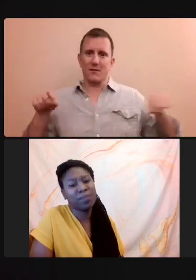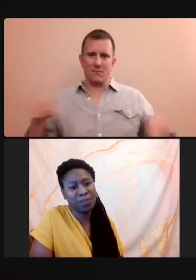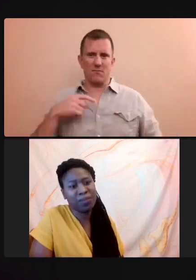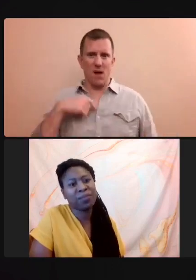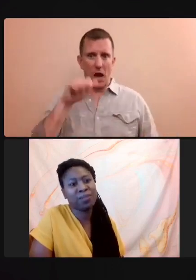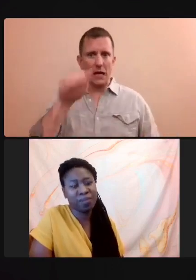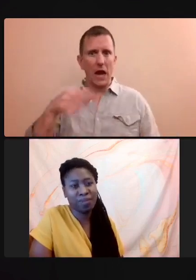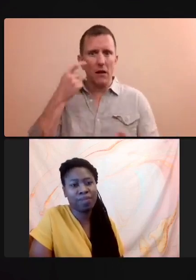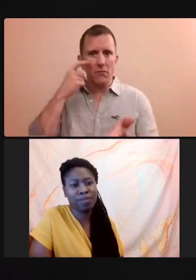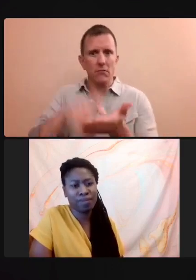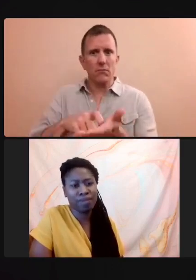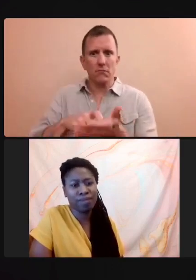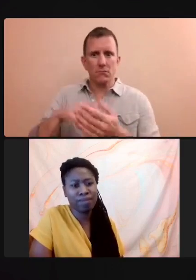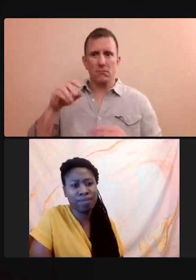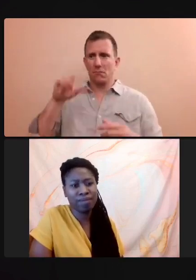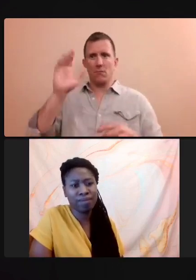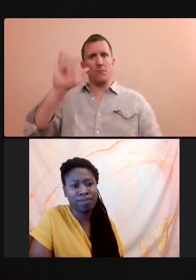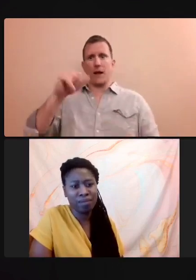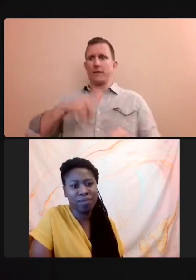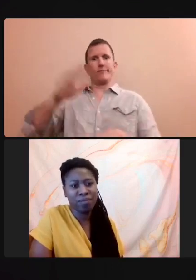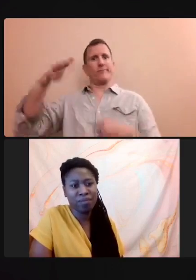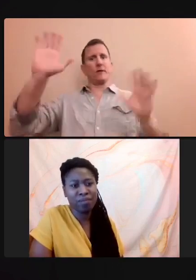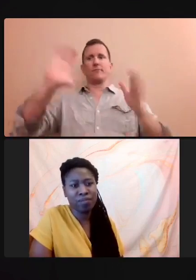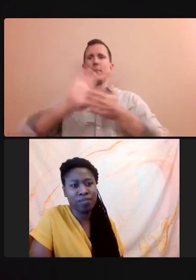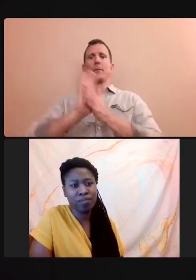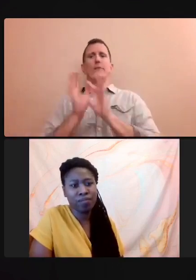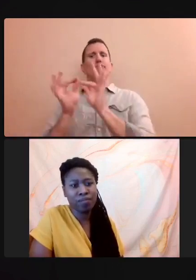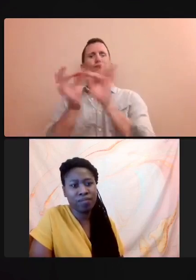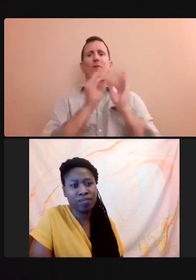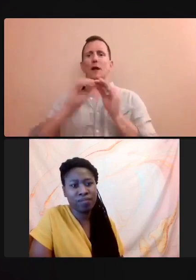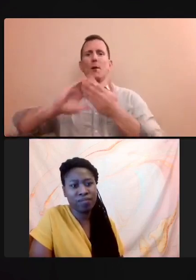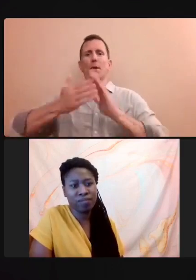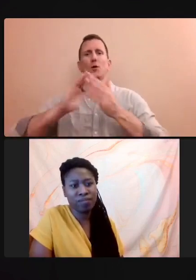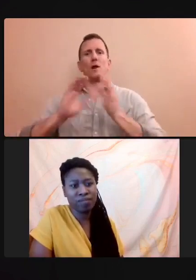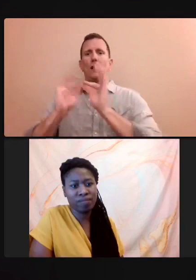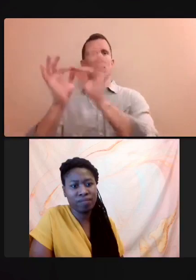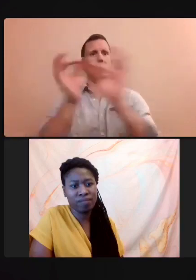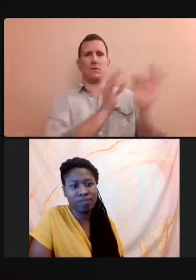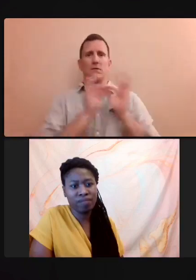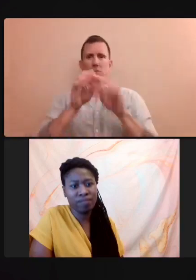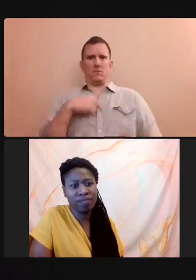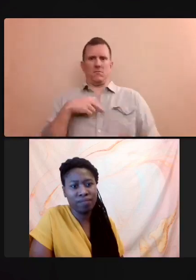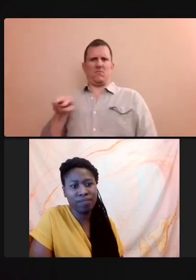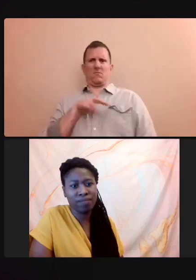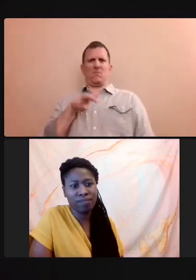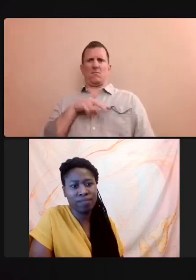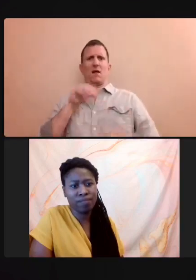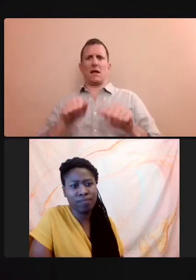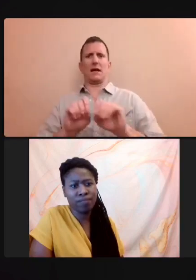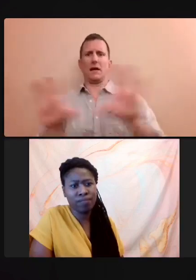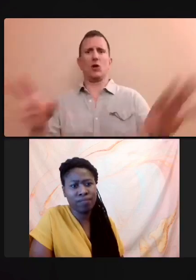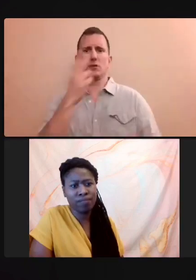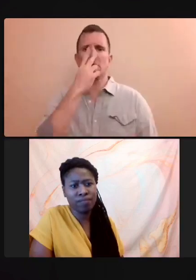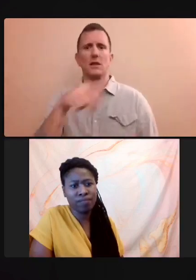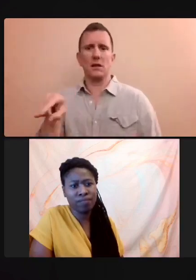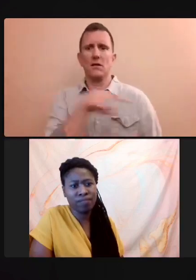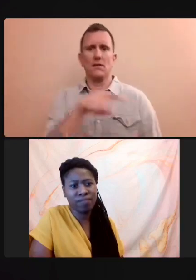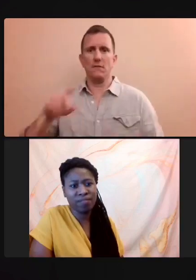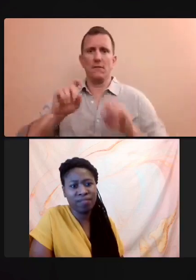Yeah. So there's a comment that says about voicing during class using spoken language during ASL classes